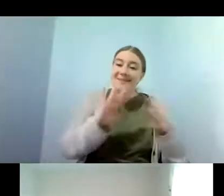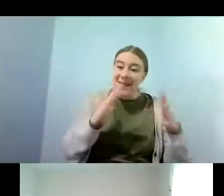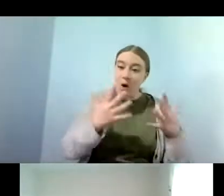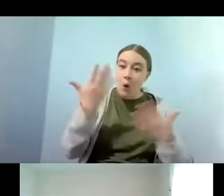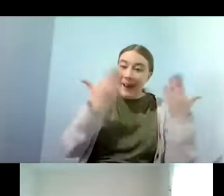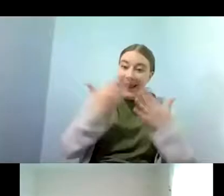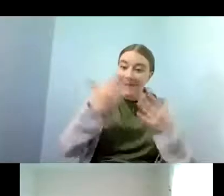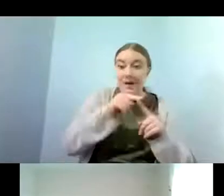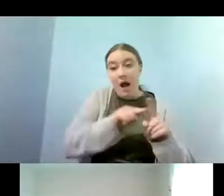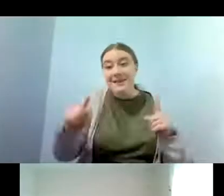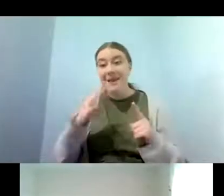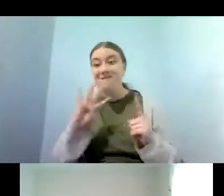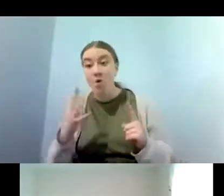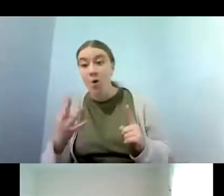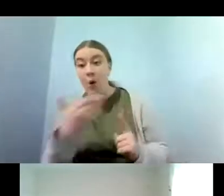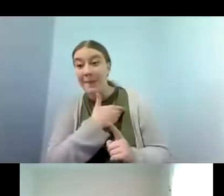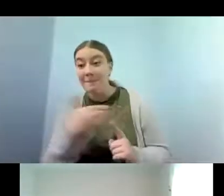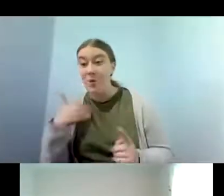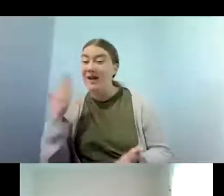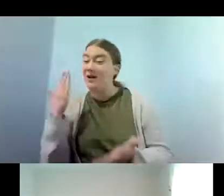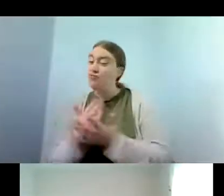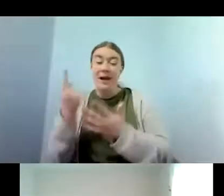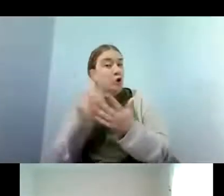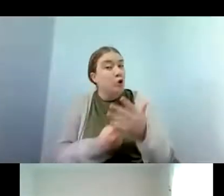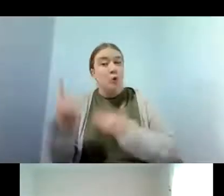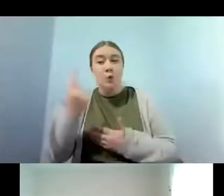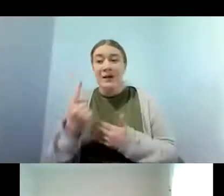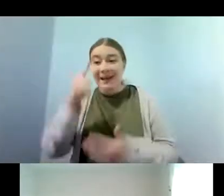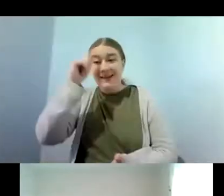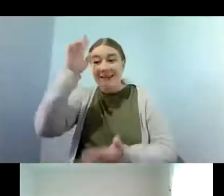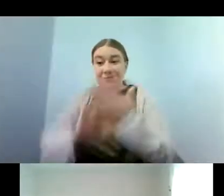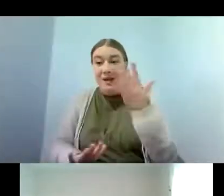it's a really um it's a really unique experience it's a really unusual time to be sat at the river